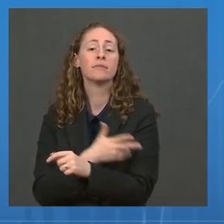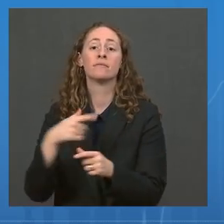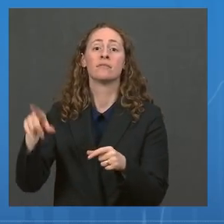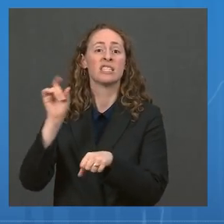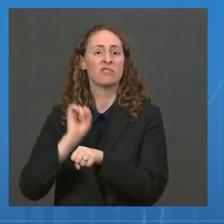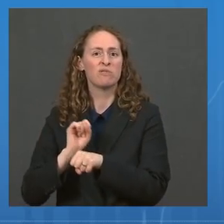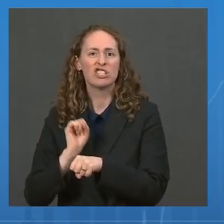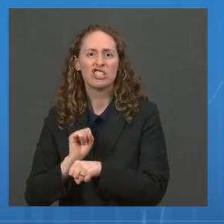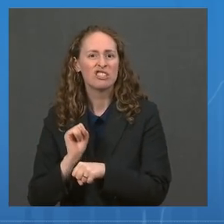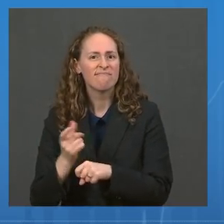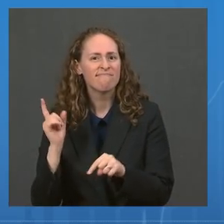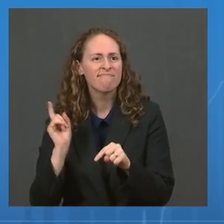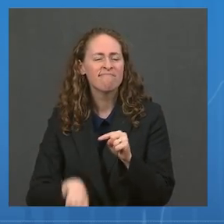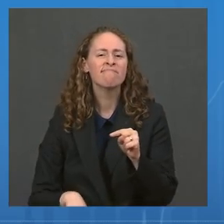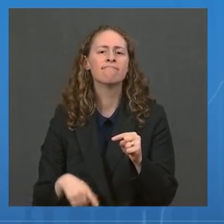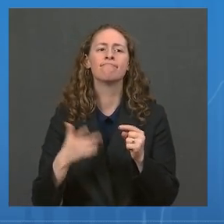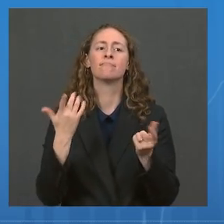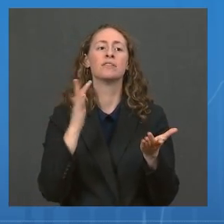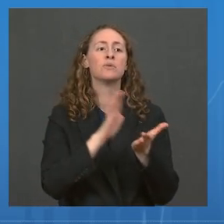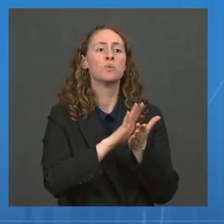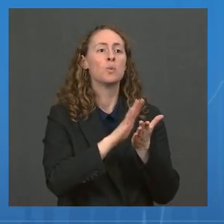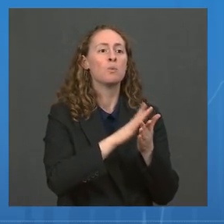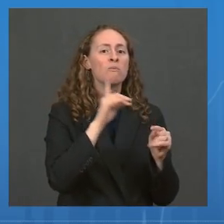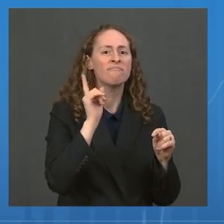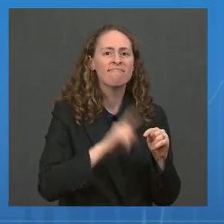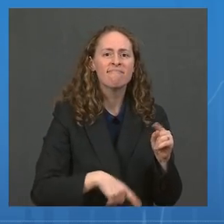and it's led to prolonged symptoms, also known as long-COVID syndrome.